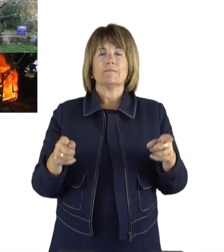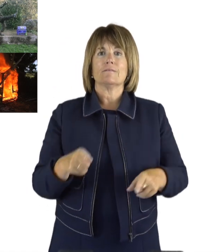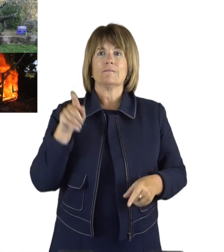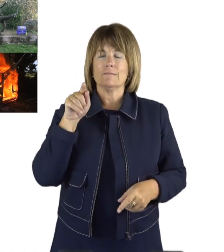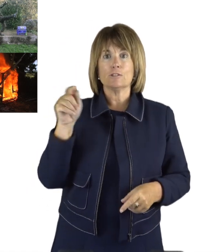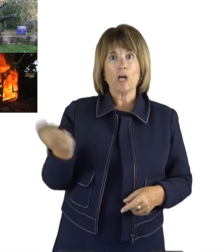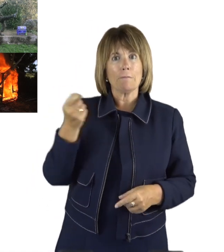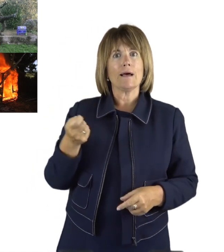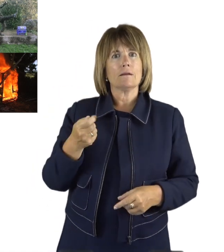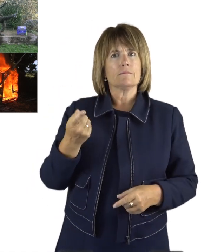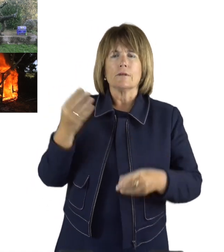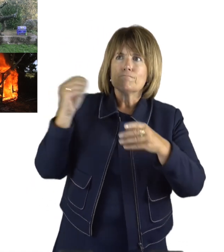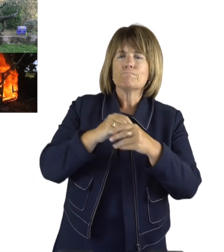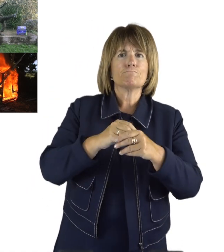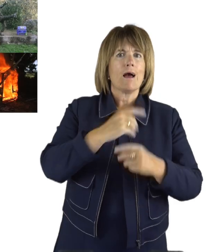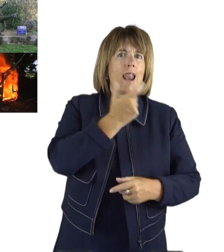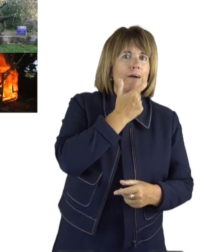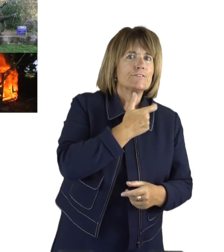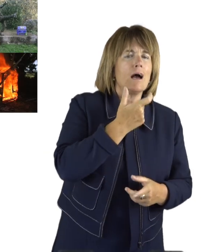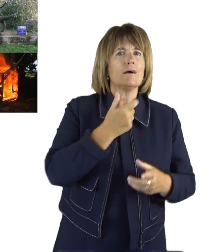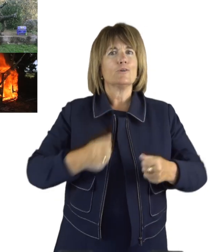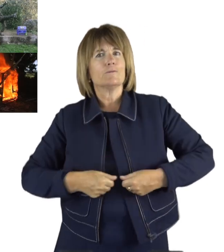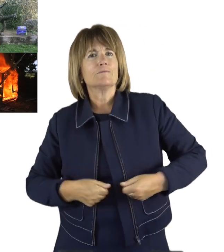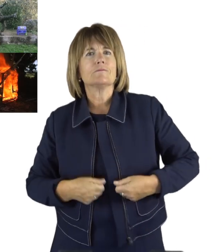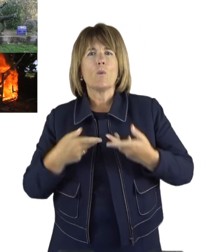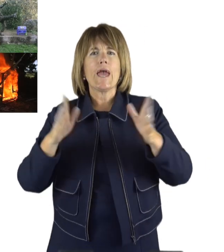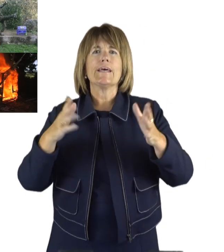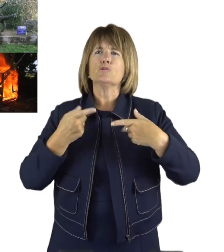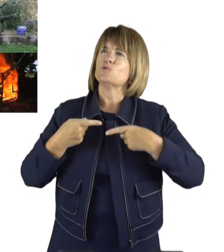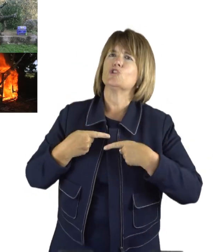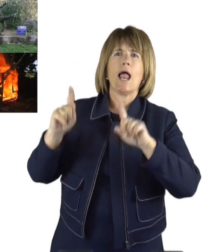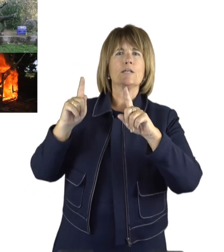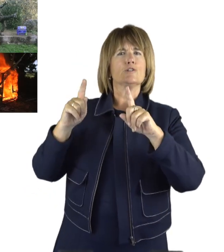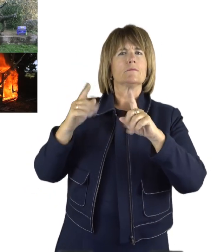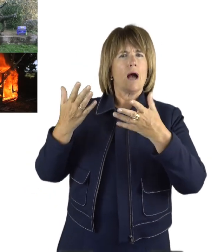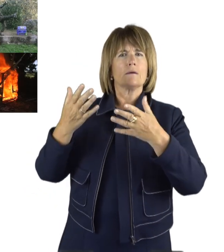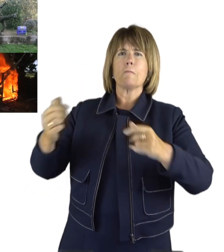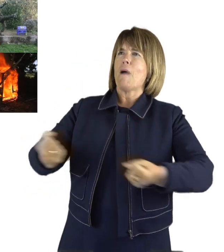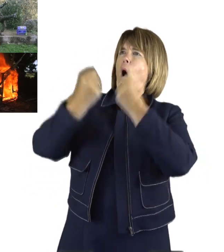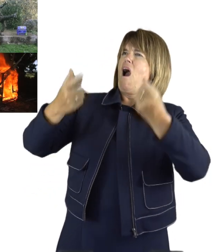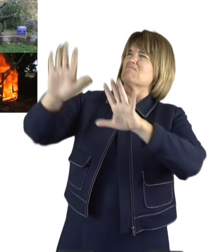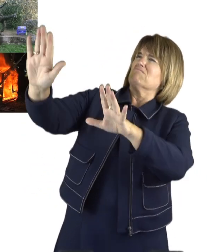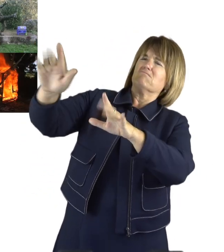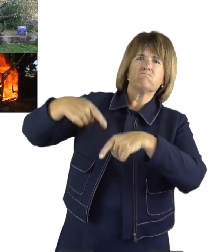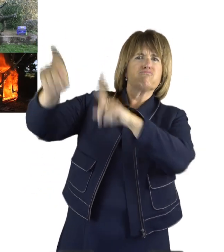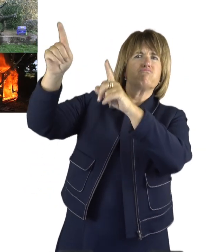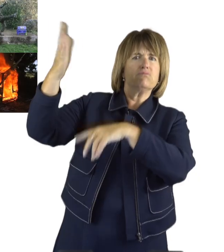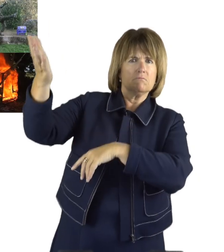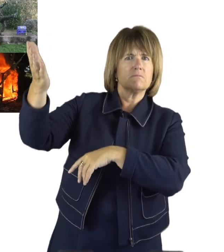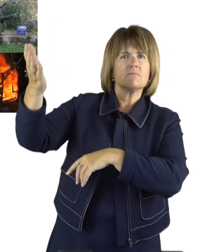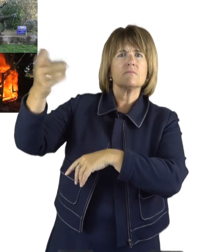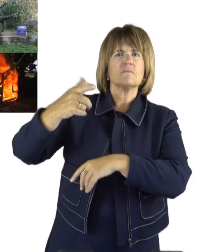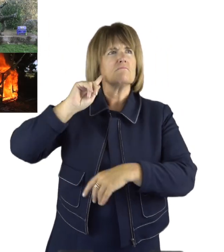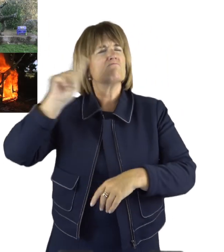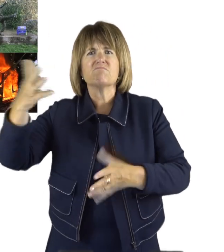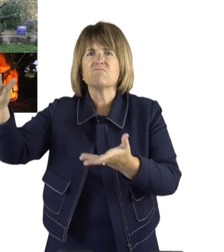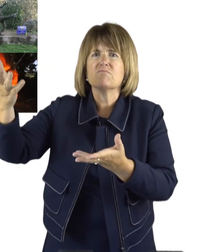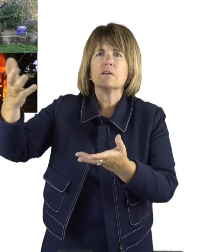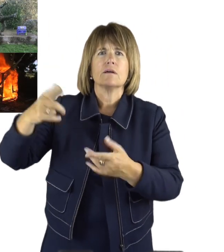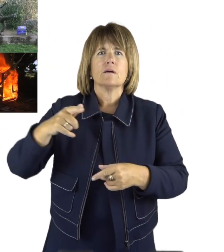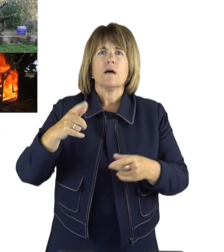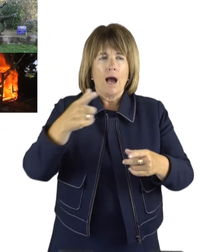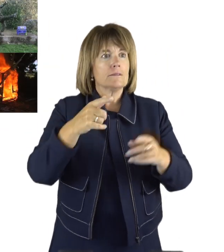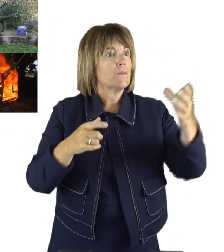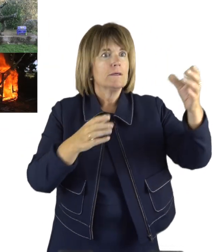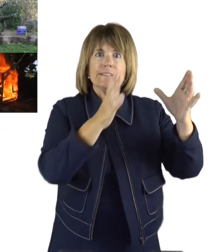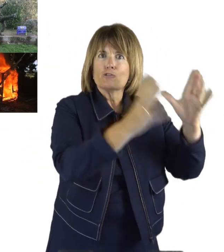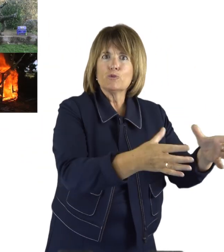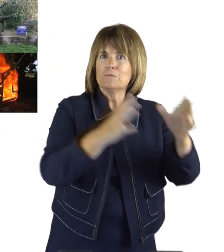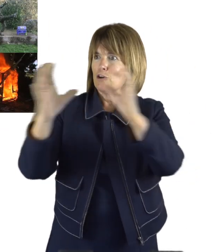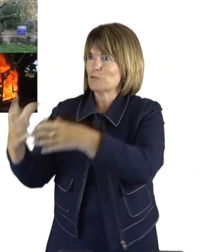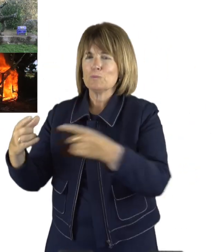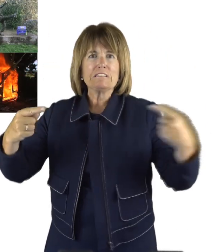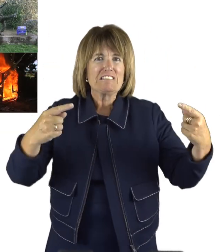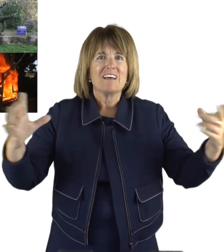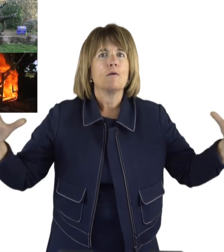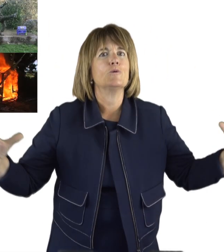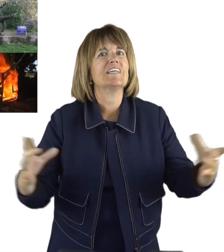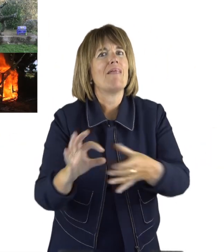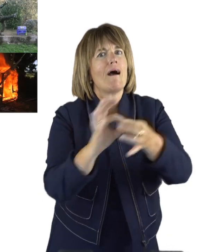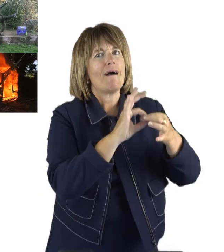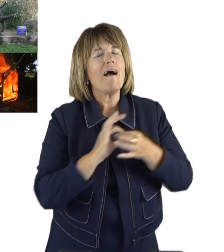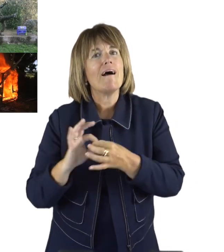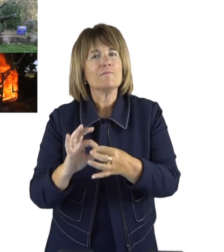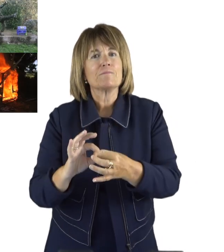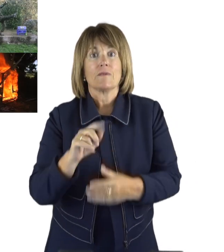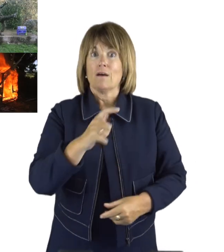Chaplin's use of laughter and humour becomes a subversive force, which reconciles opposites.